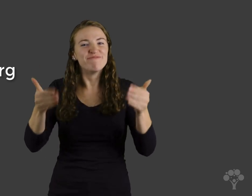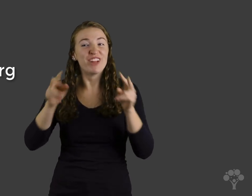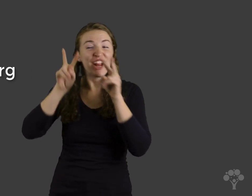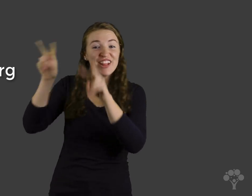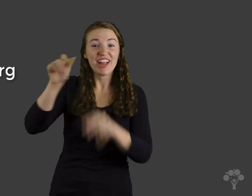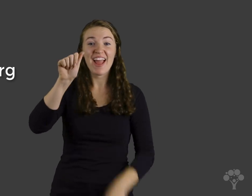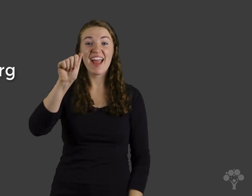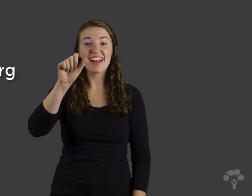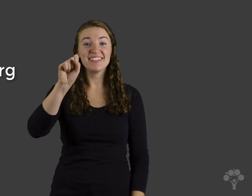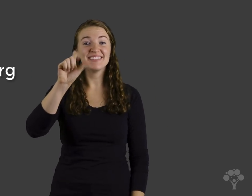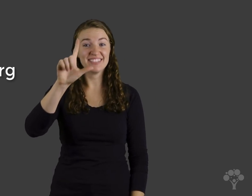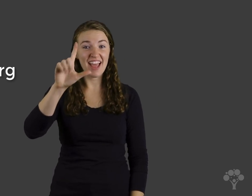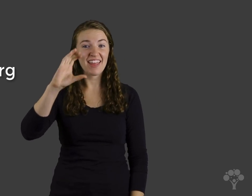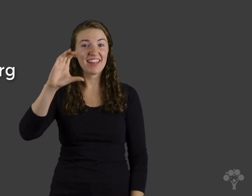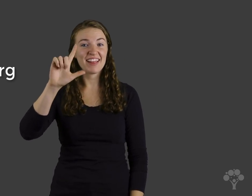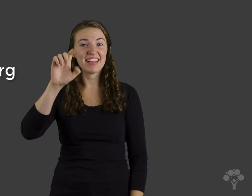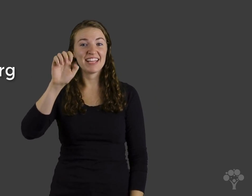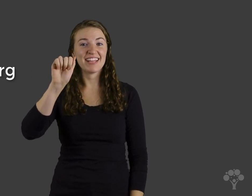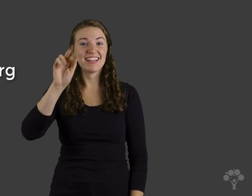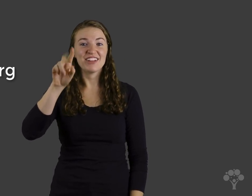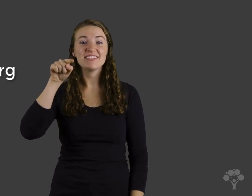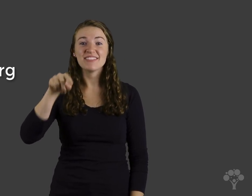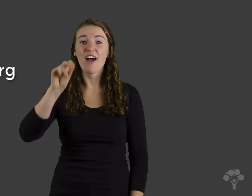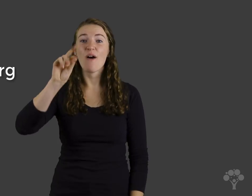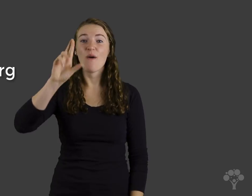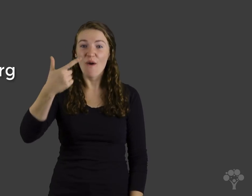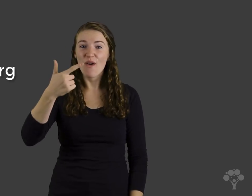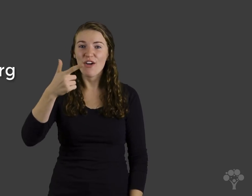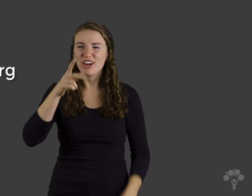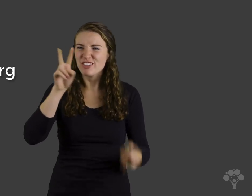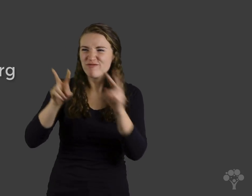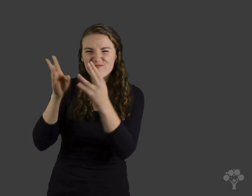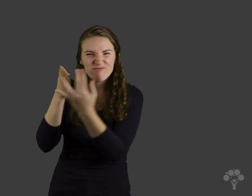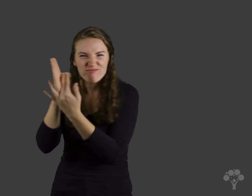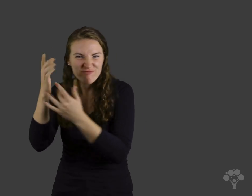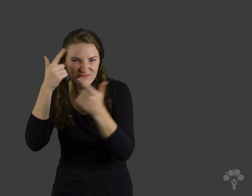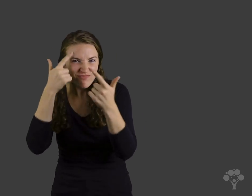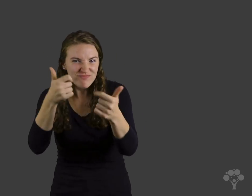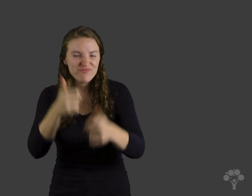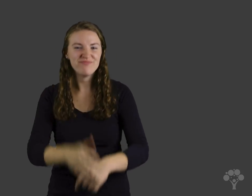Go to aslclear.org to visit the website!